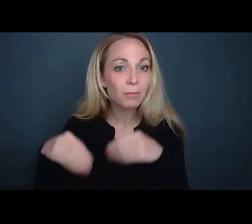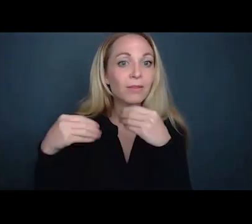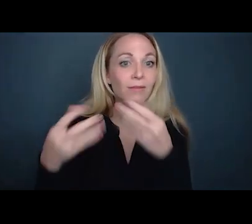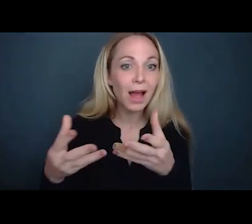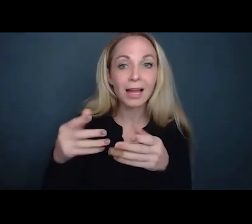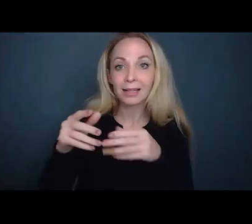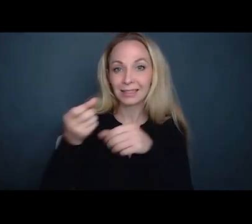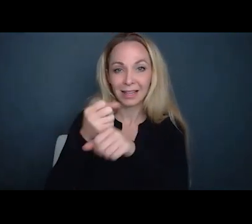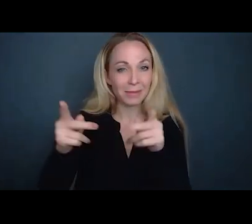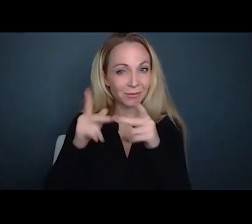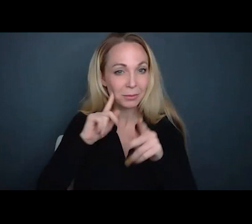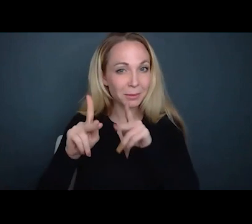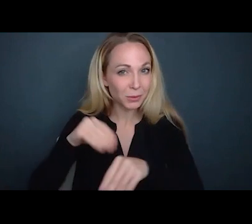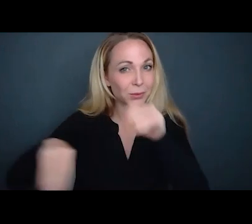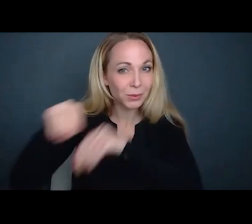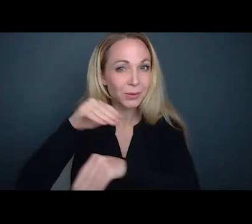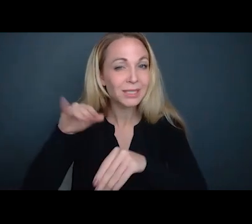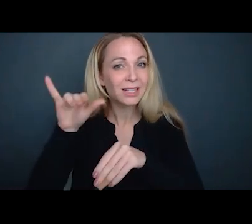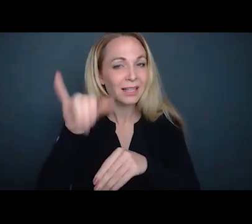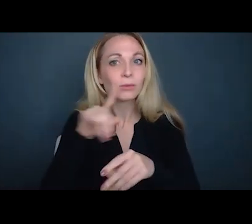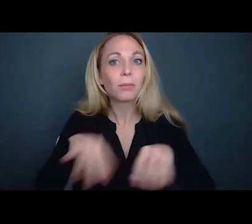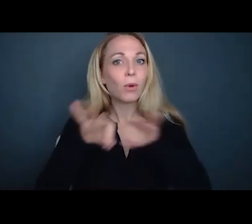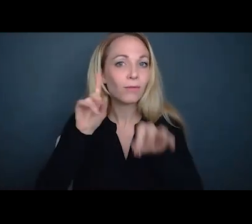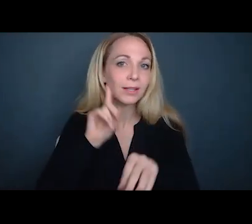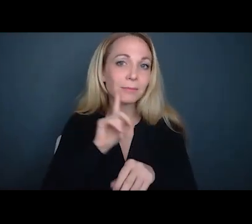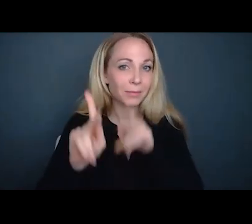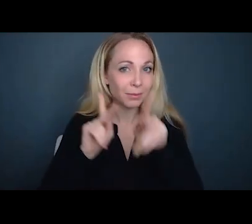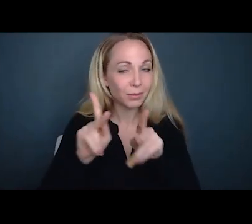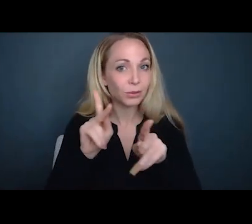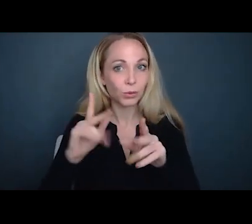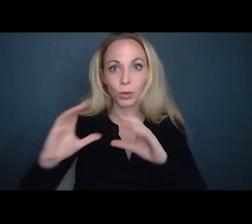important for deaf folks to communicate while walking through space – and for general